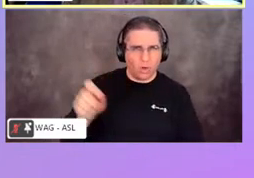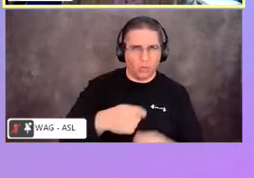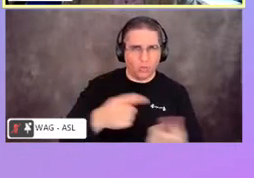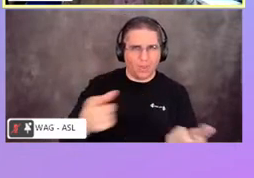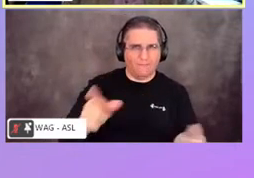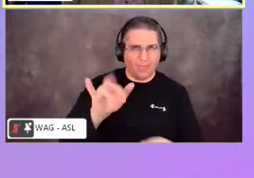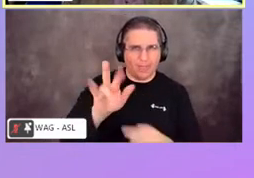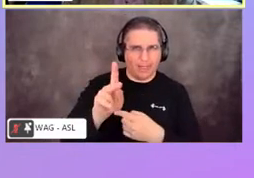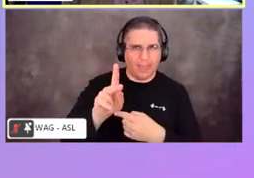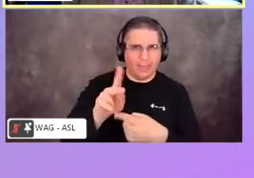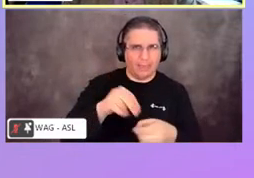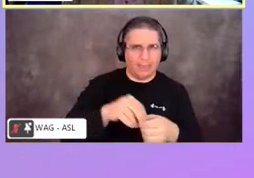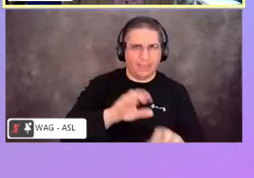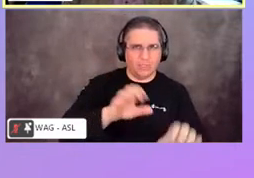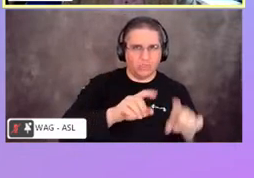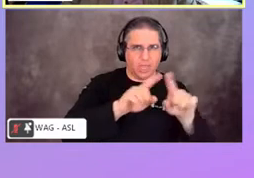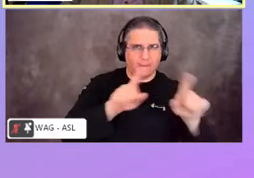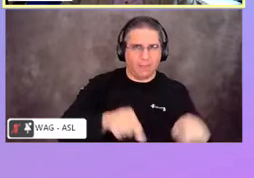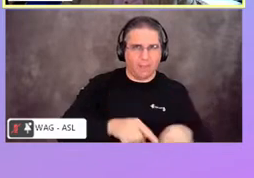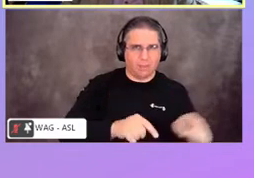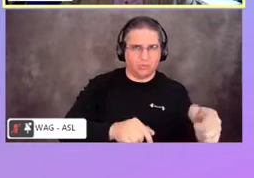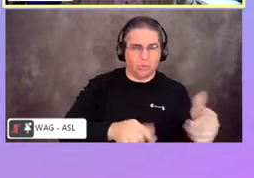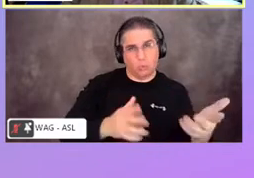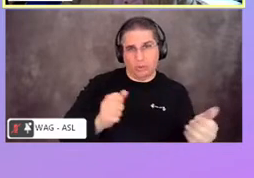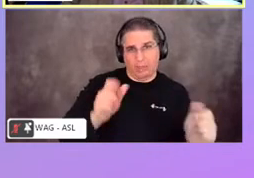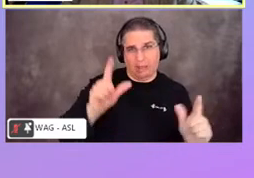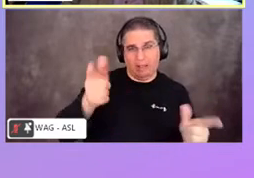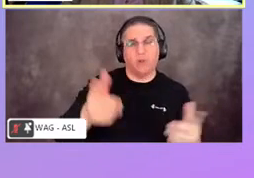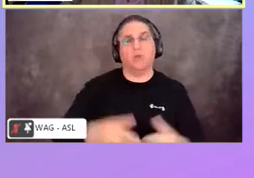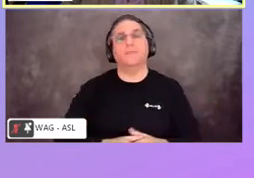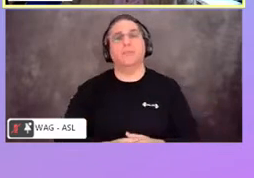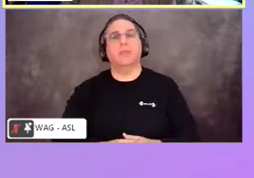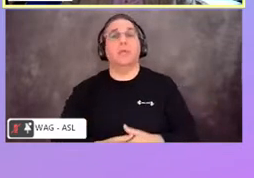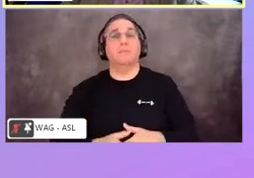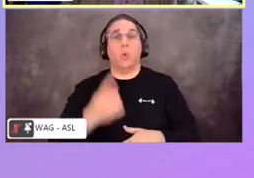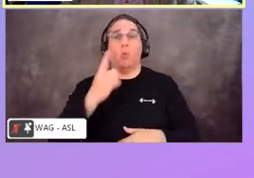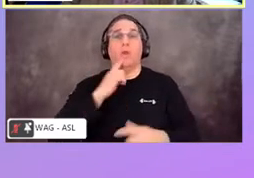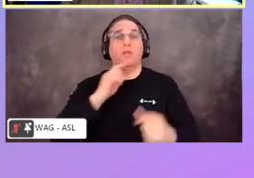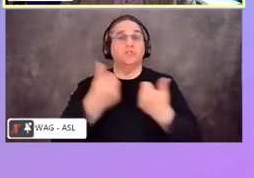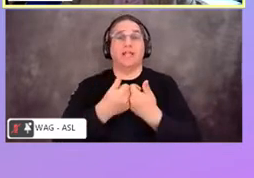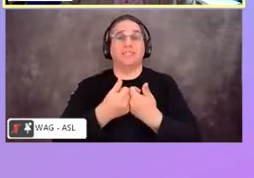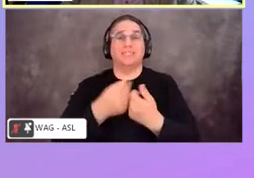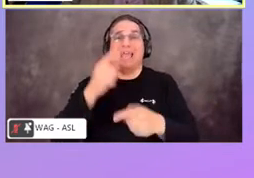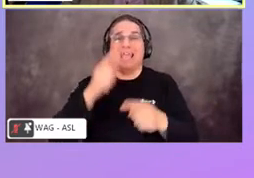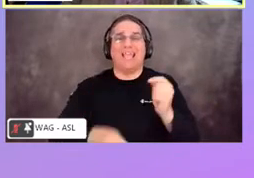commission. Anyone can read our report, I think Ron will